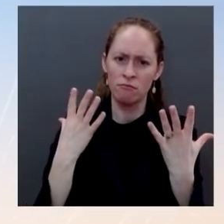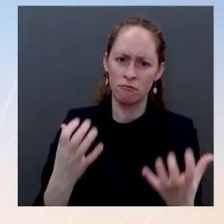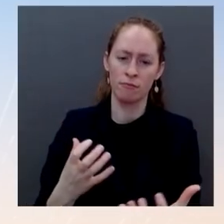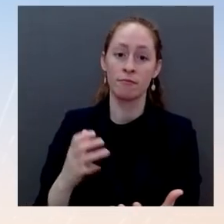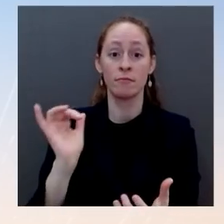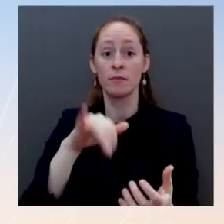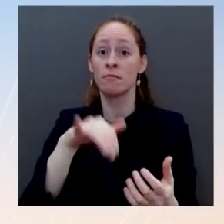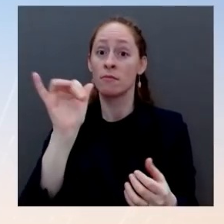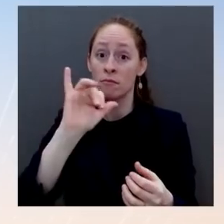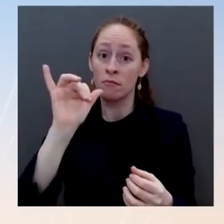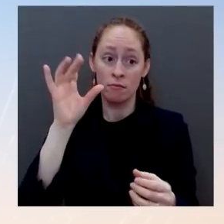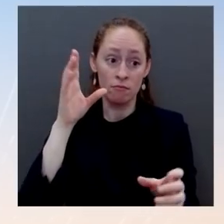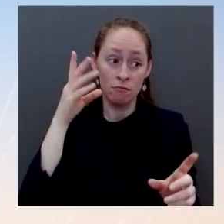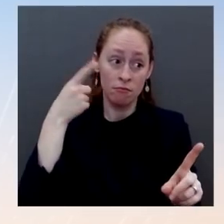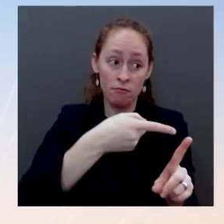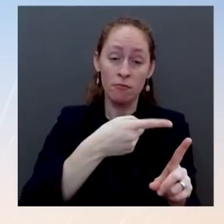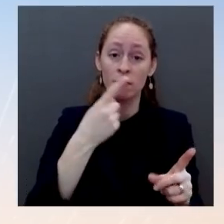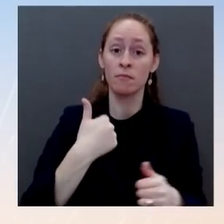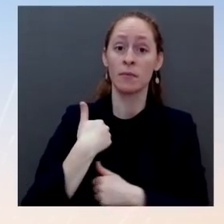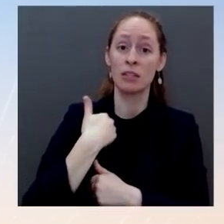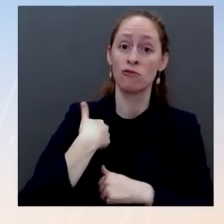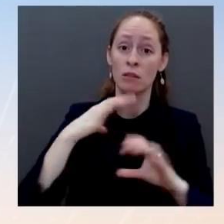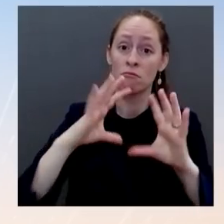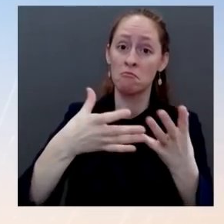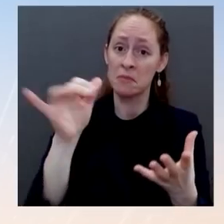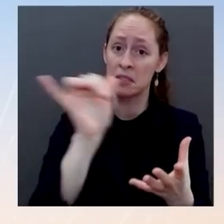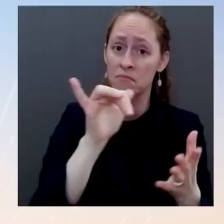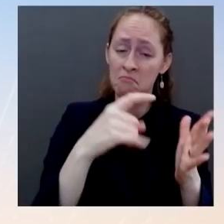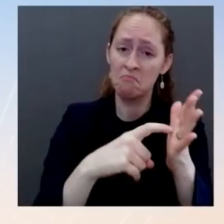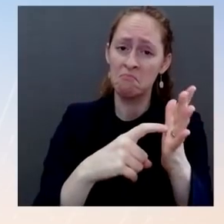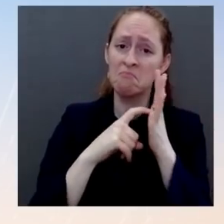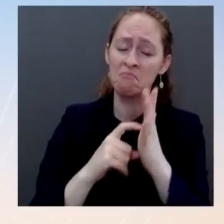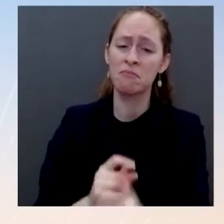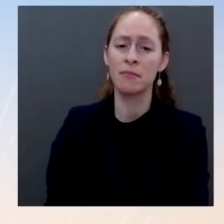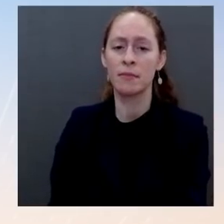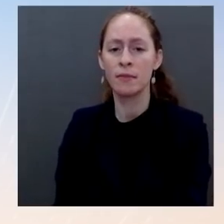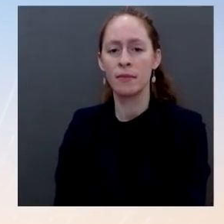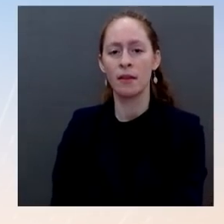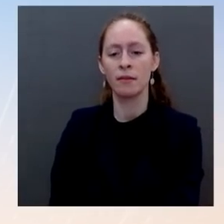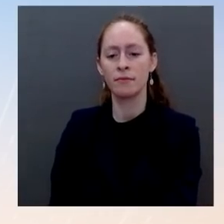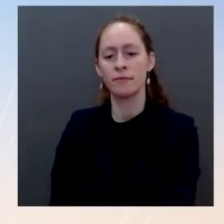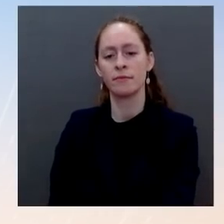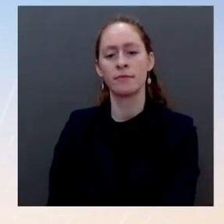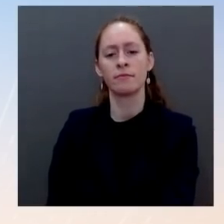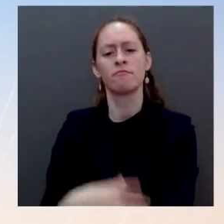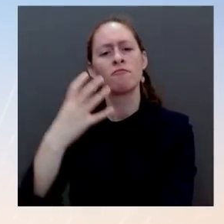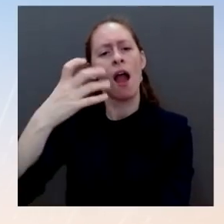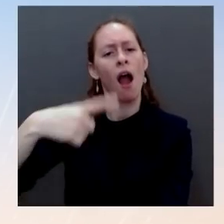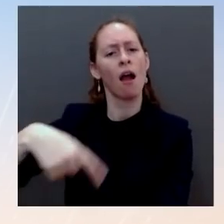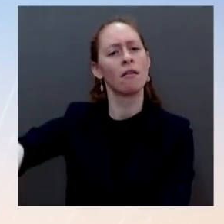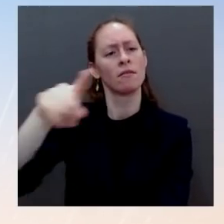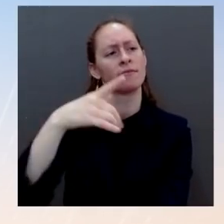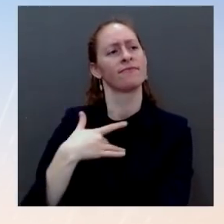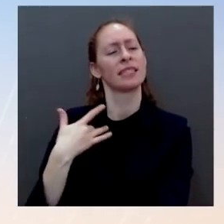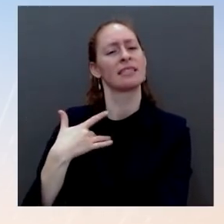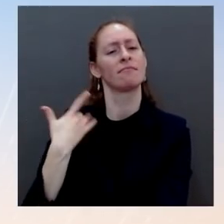ensure their workplace and their workforce feel safe. As we've said many times around these requirements when we announced them: